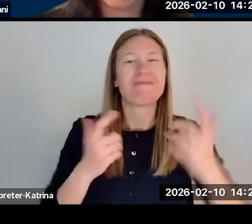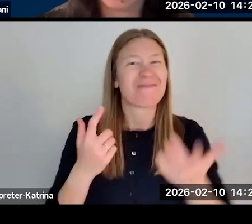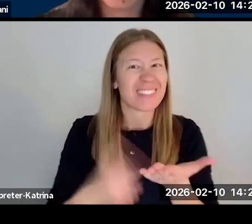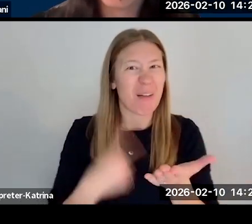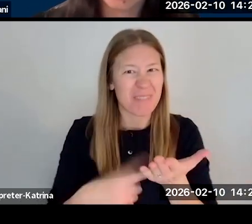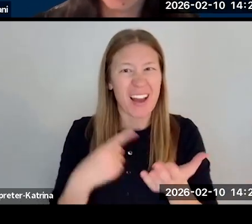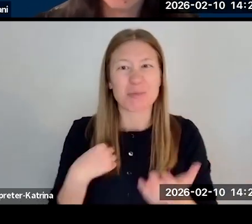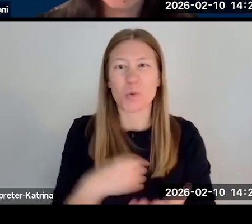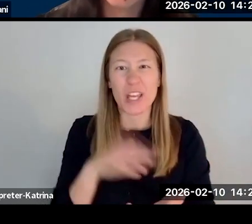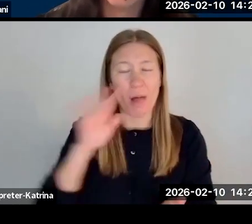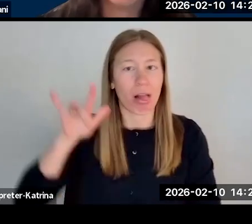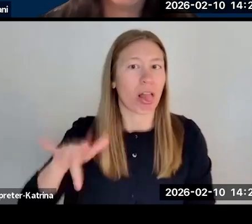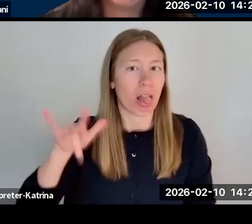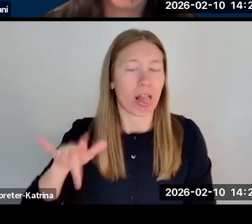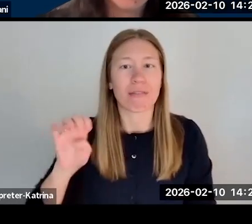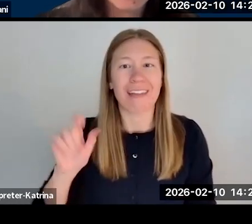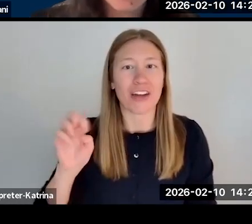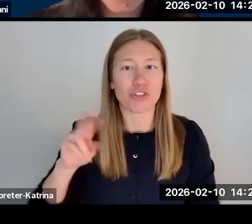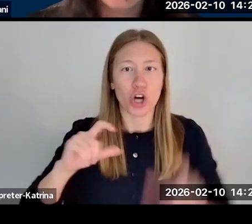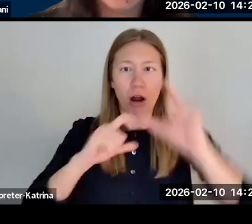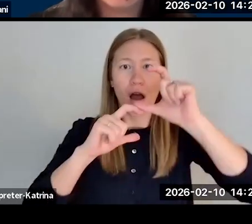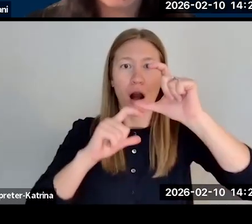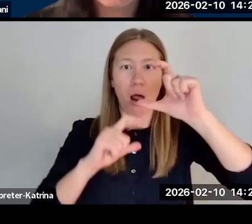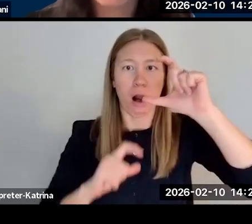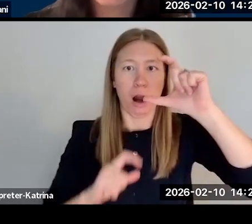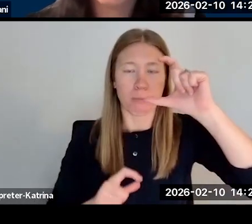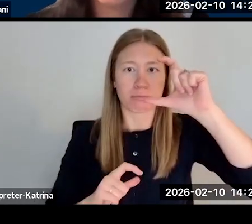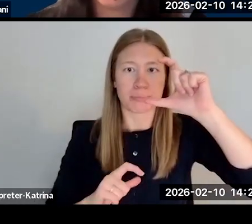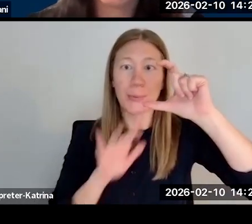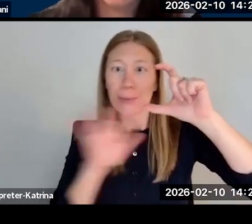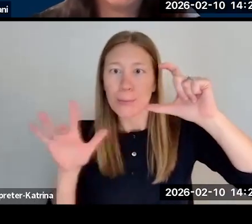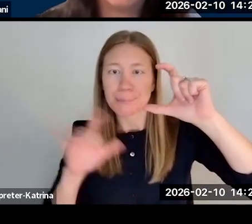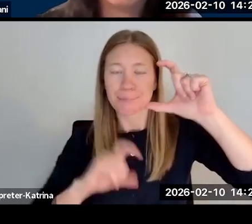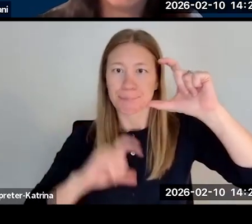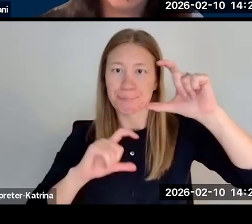that there's extra space between our text, but this is something we want to adjust.